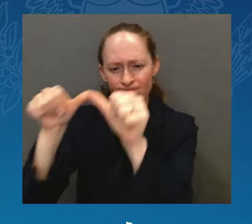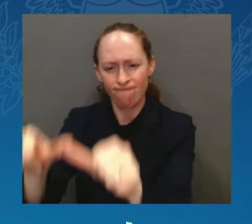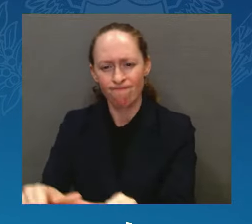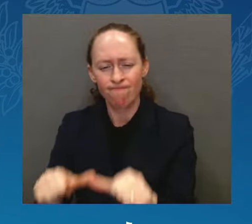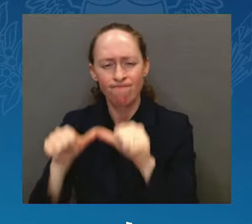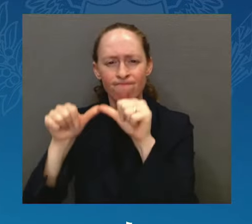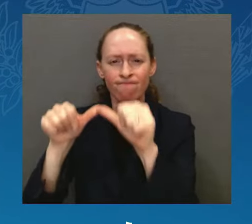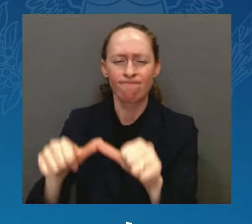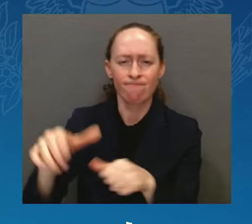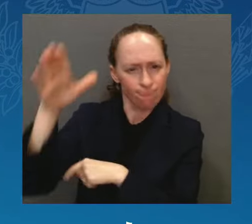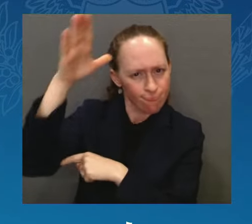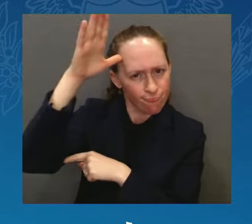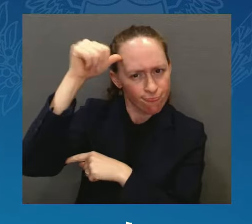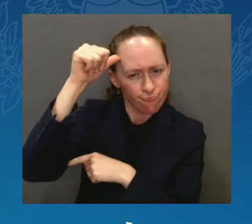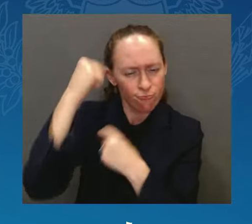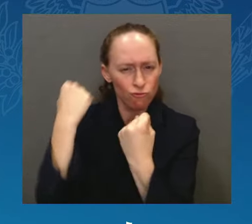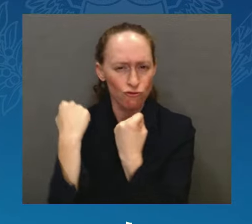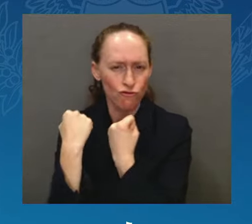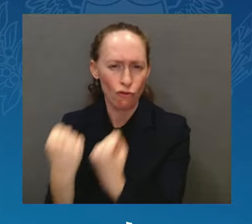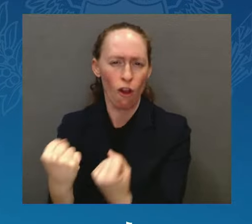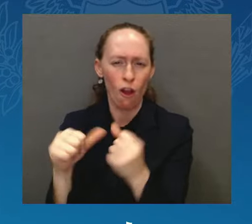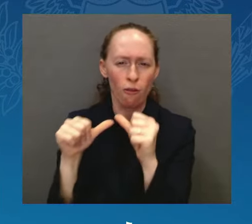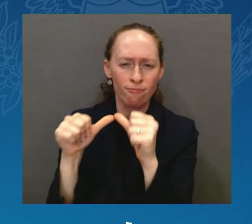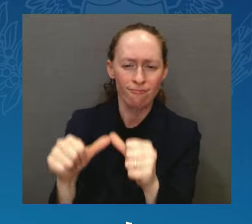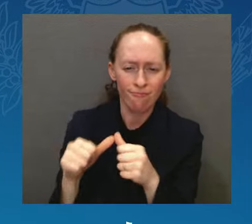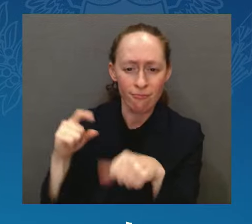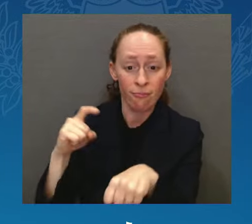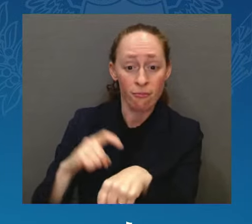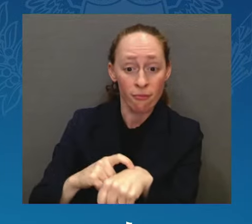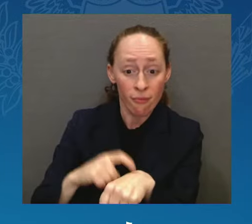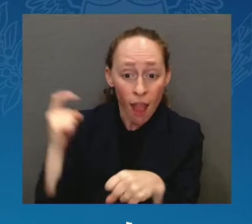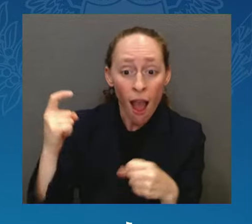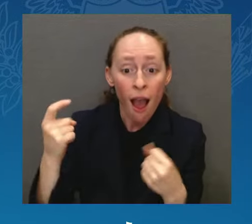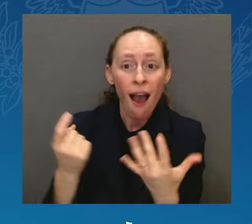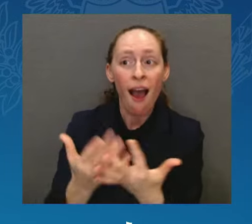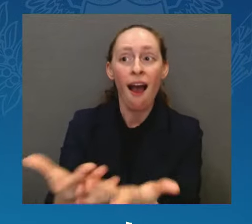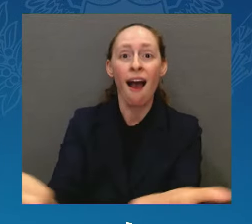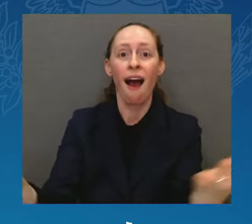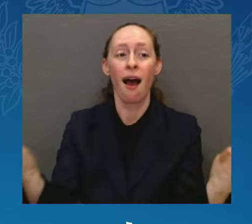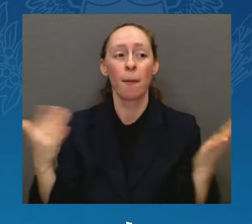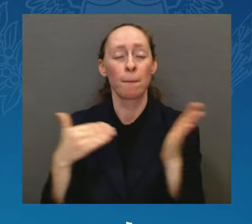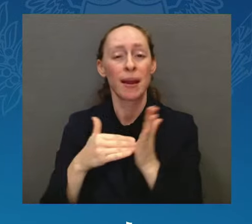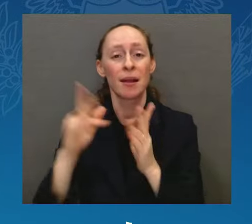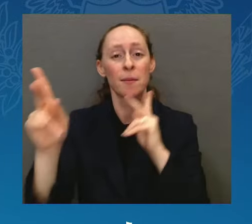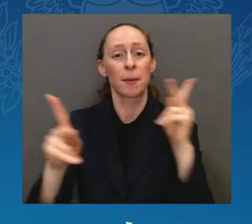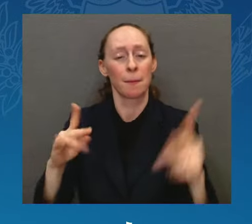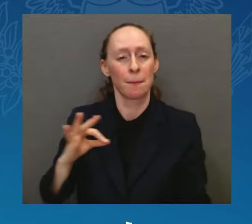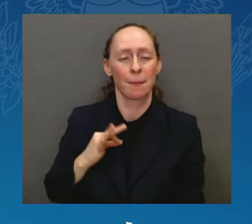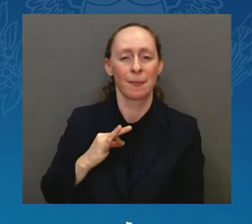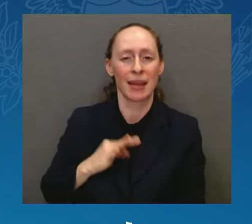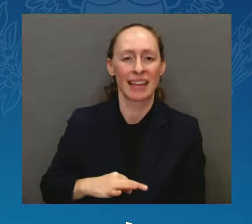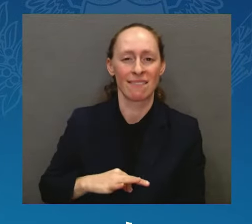for millions of people. We also celebrate the incredible vibrancy of the Hispanic community,